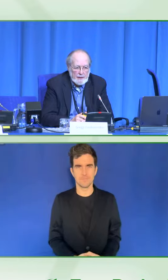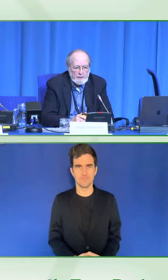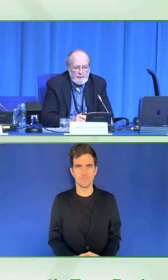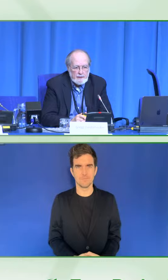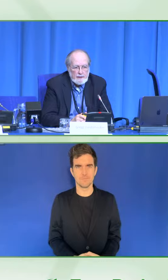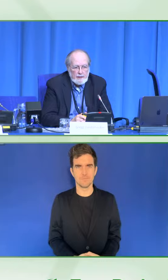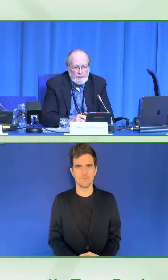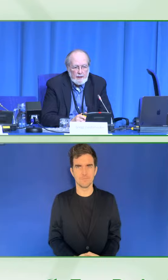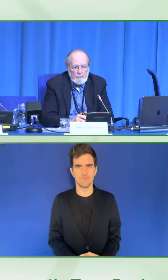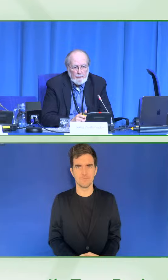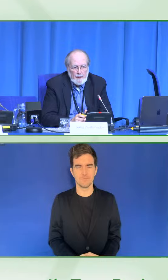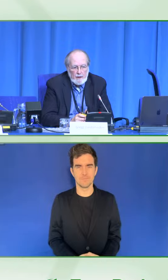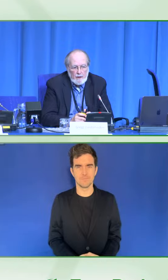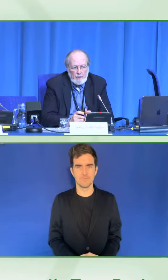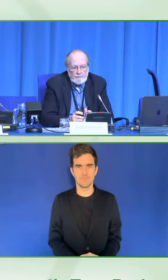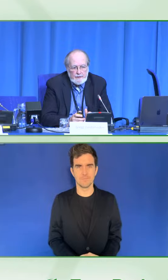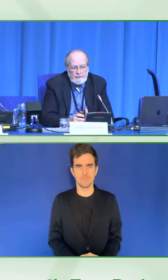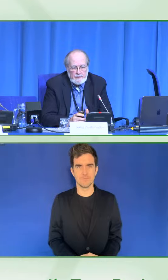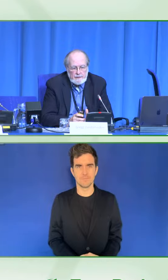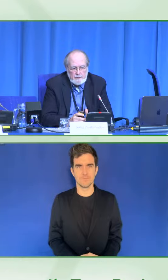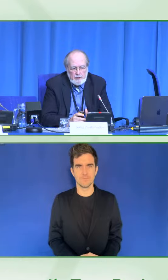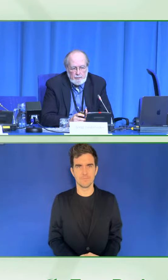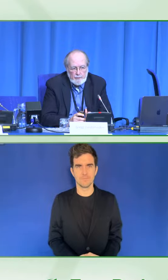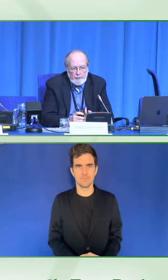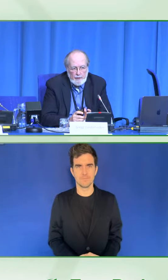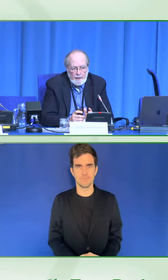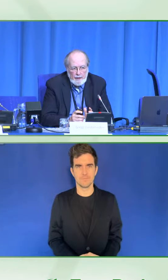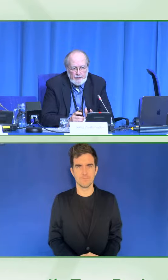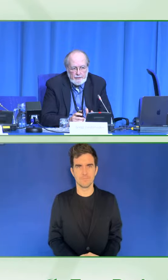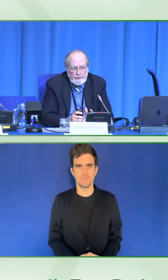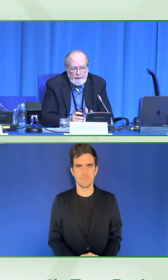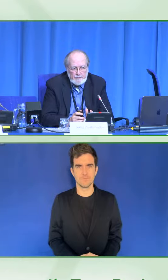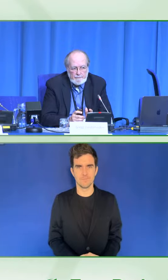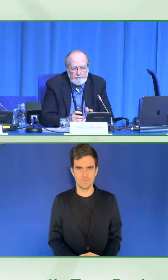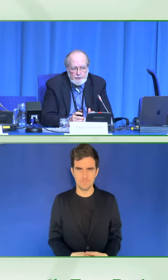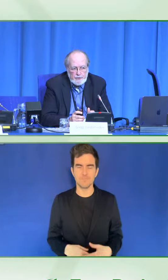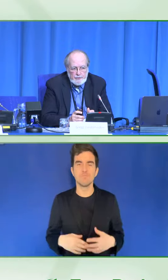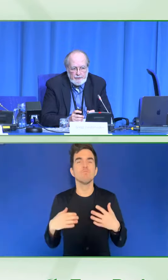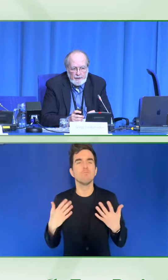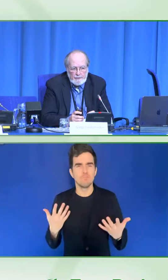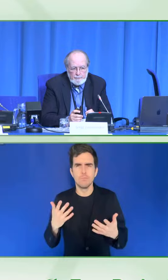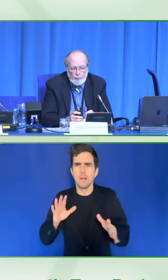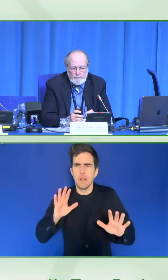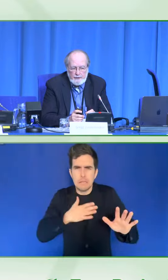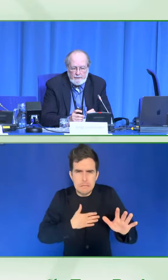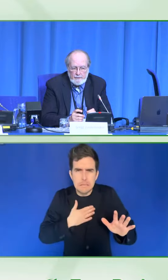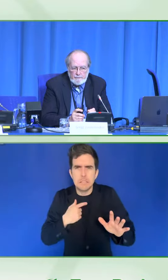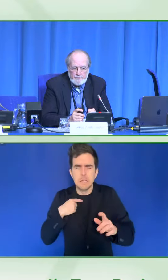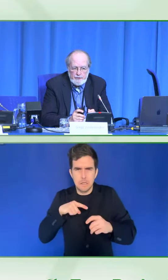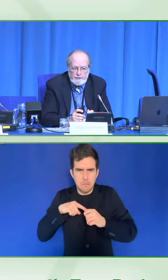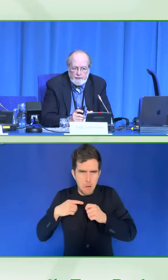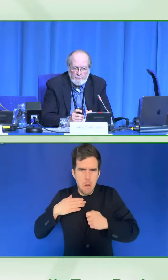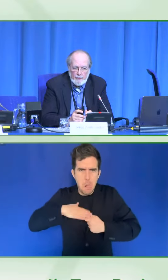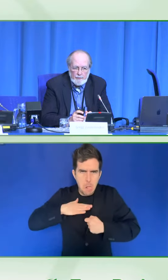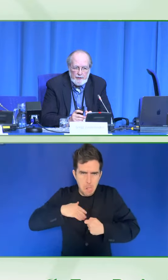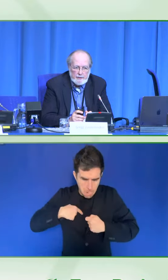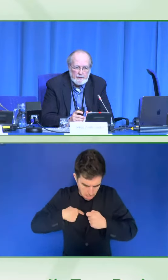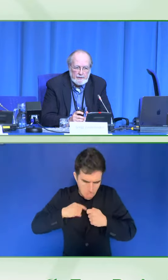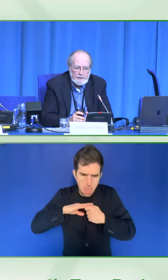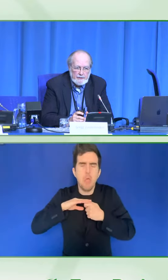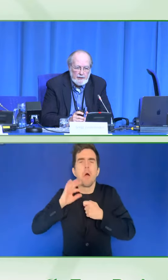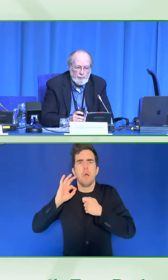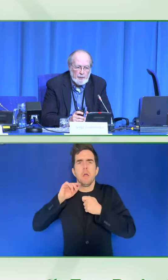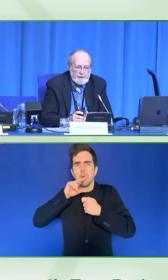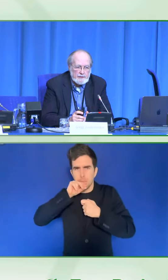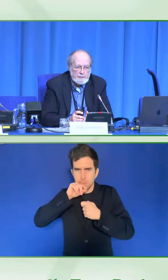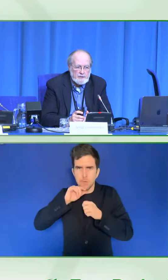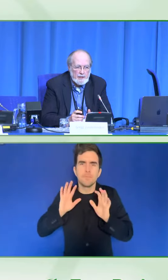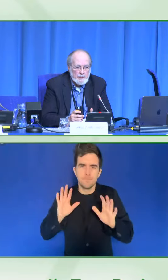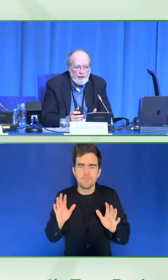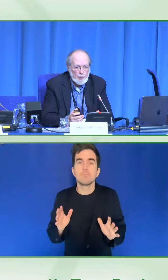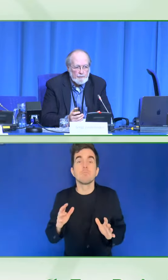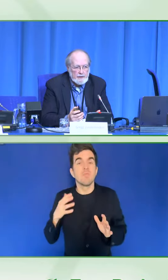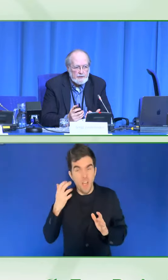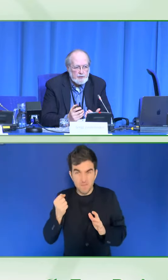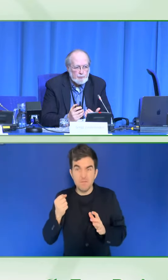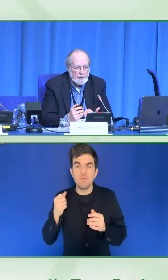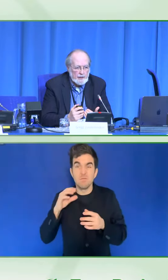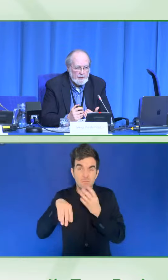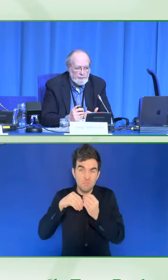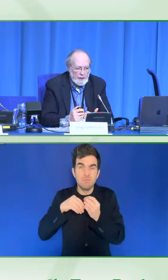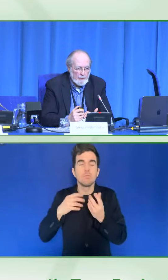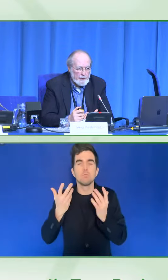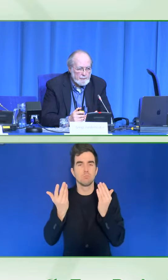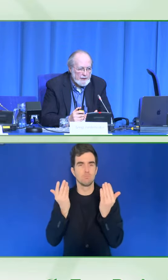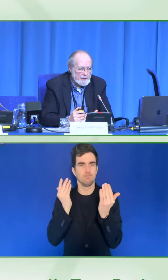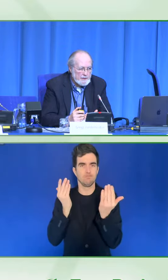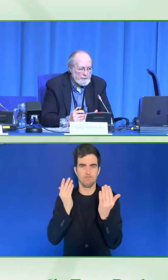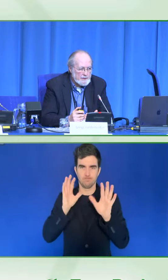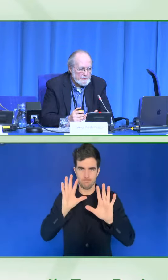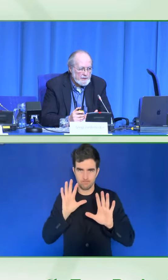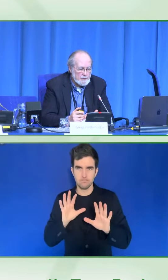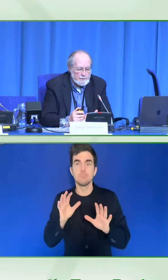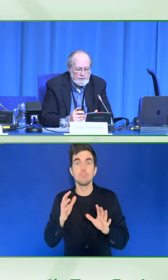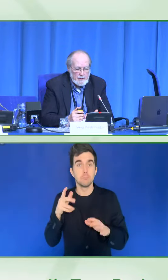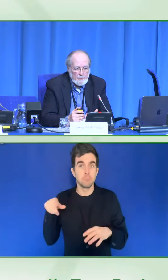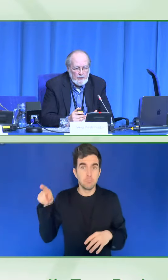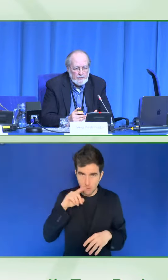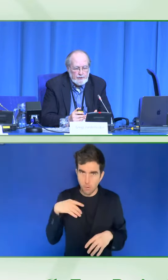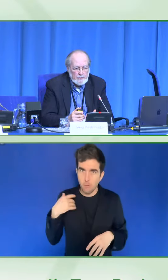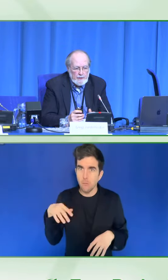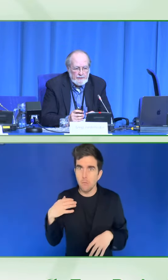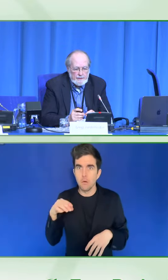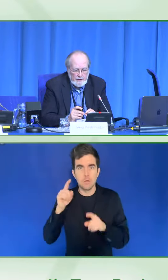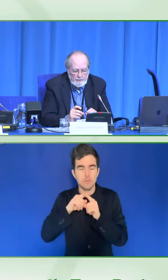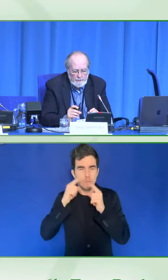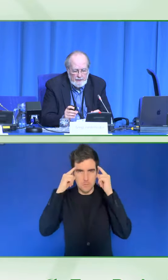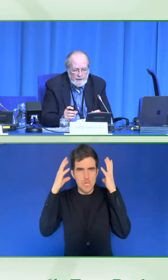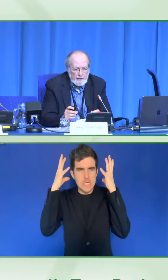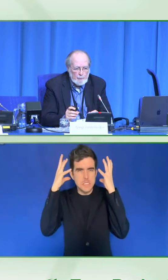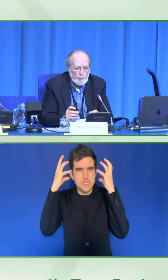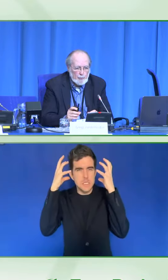Now we come to the other side of our panel and that is a Gregg.